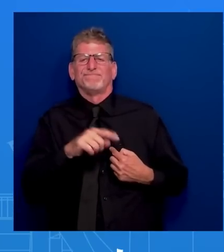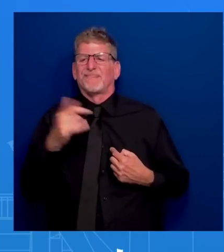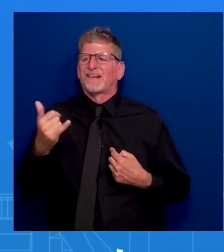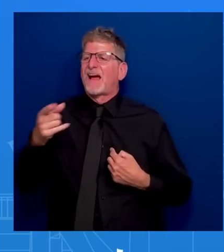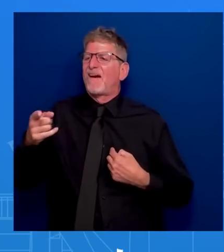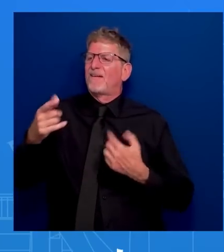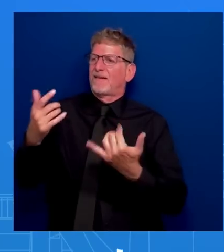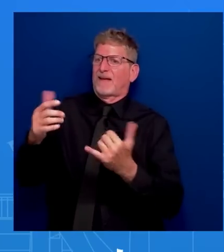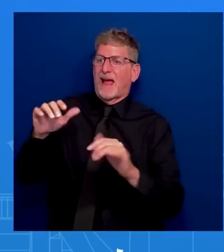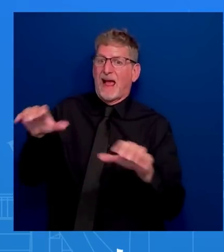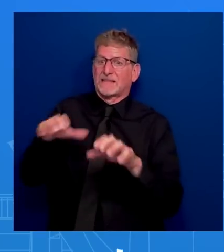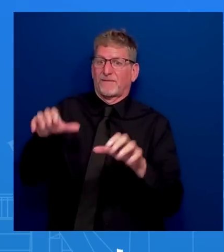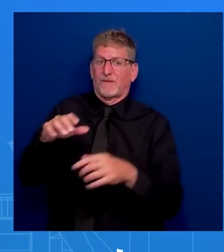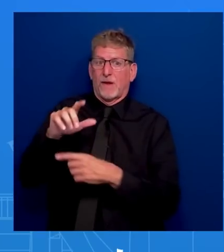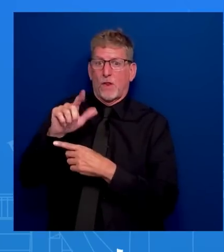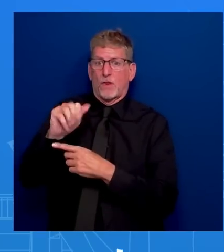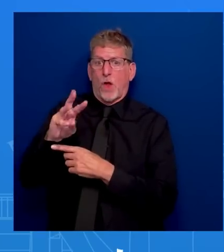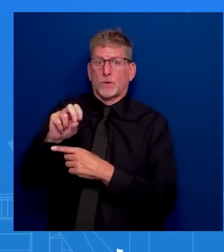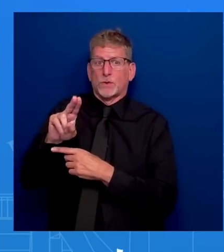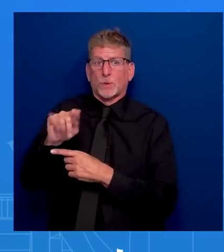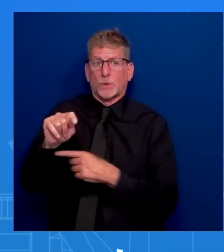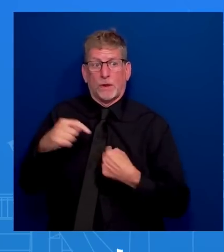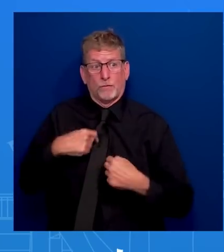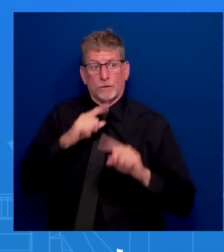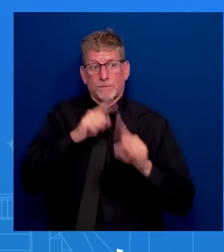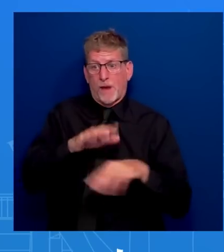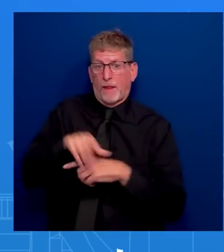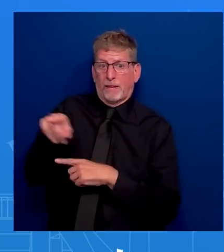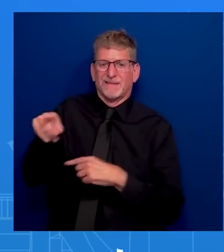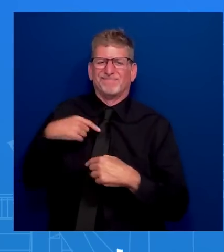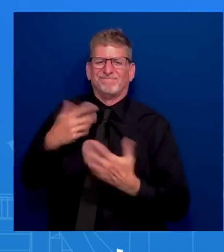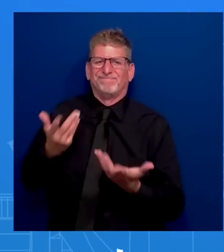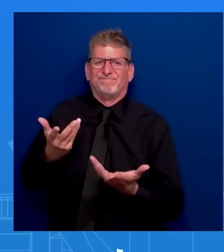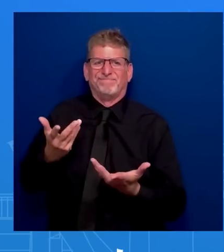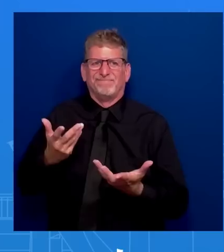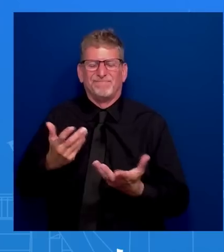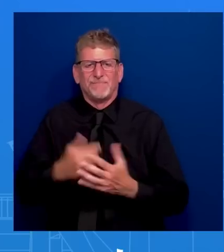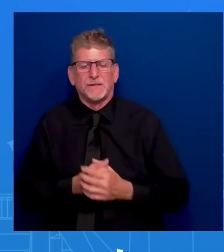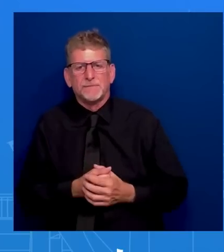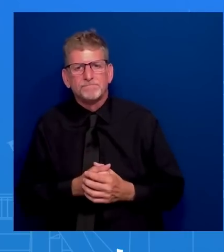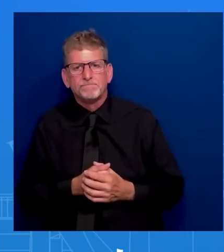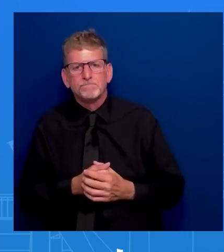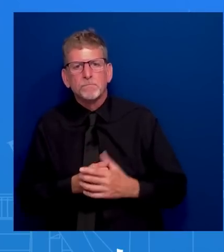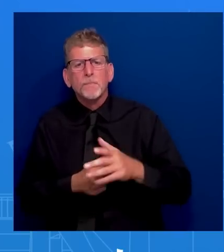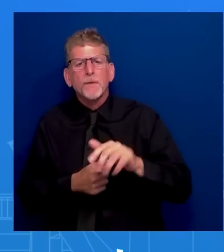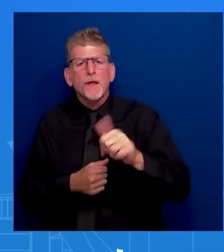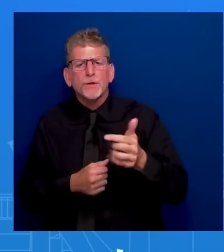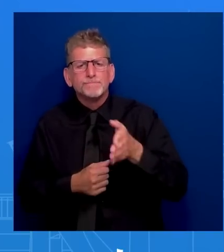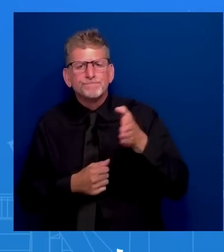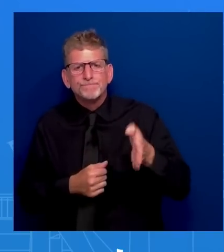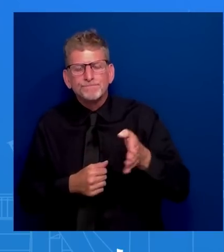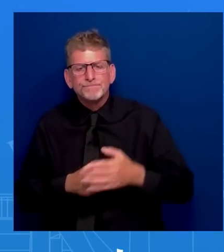with the Department of Justice, but would the White House now rule out any briefings moving forward